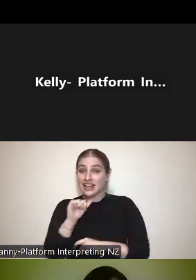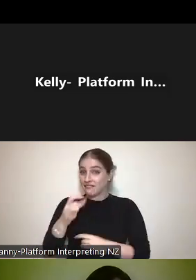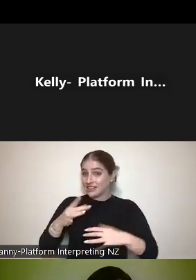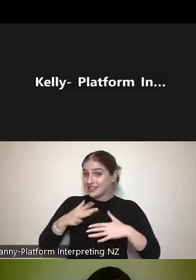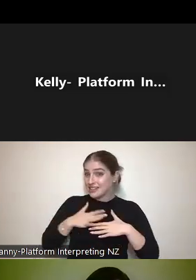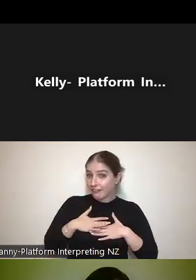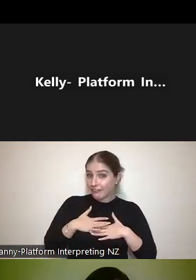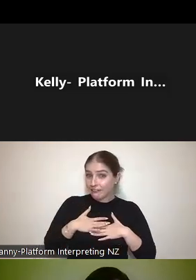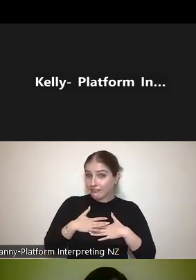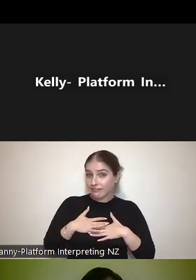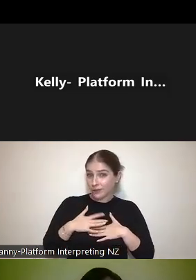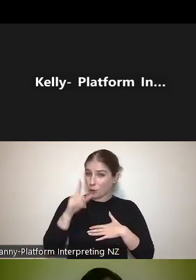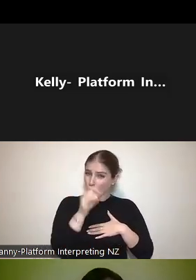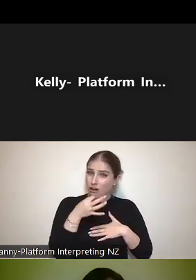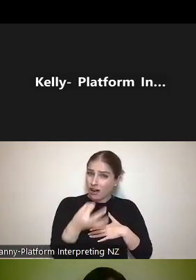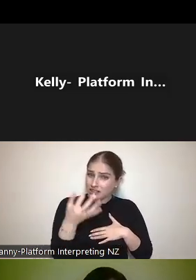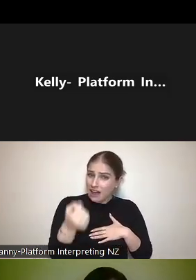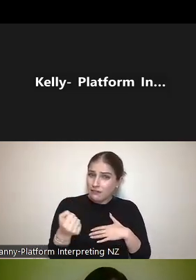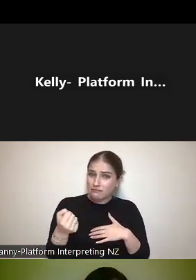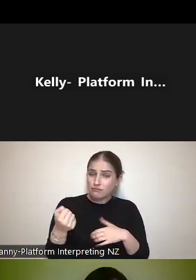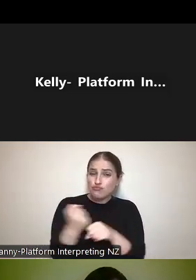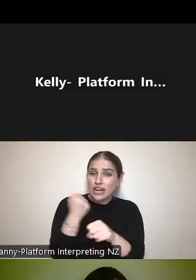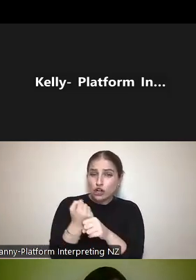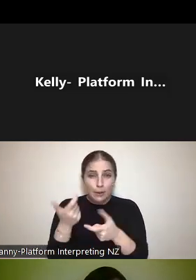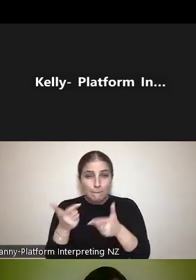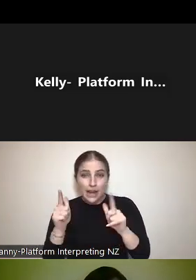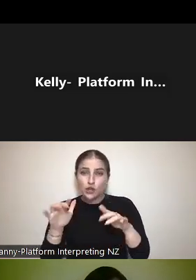production managers, there are company managers, there's someone I can go to,